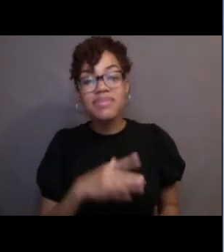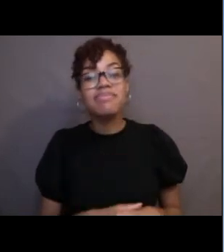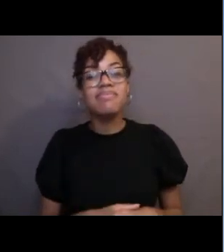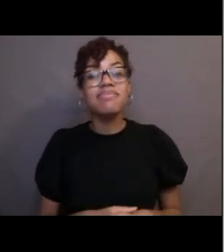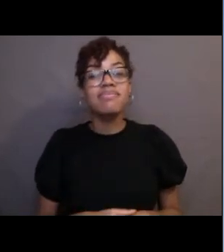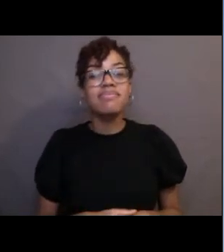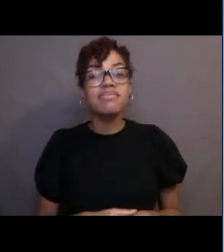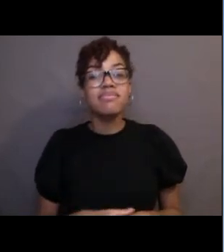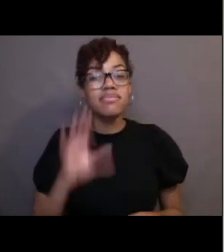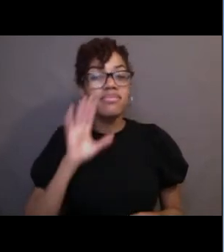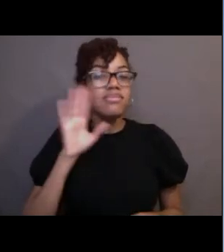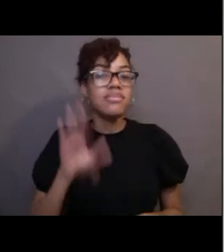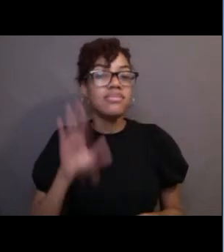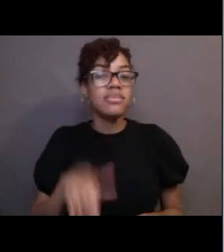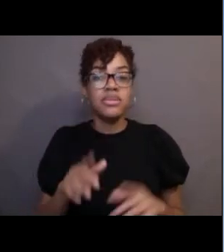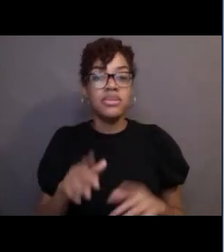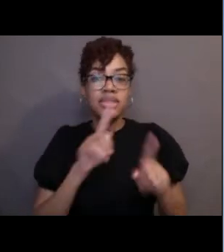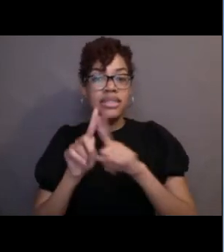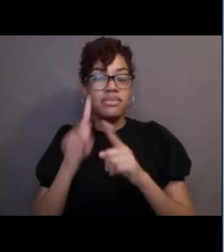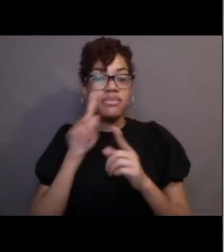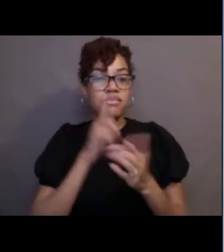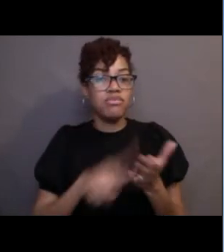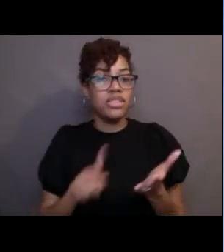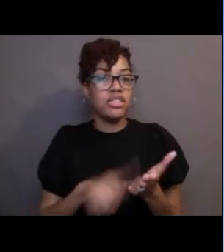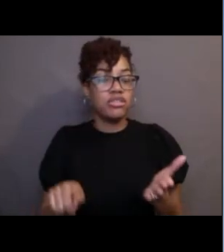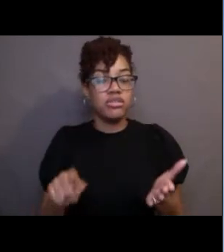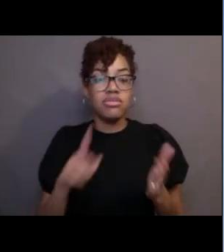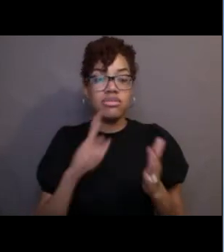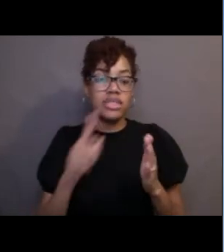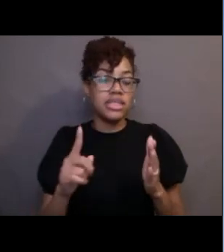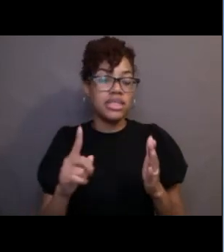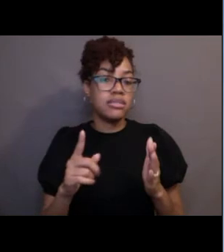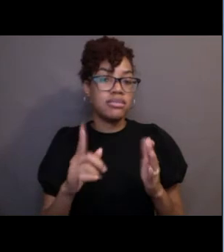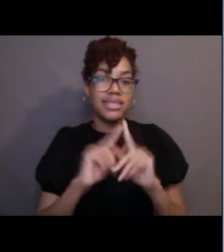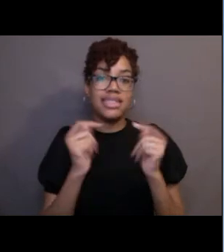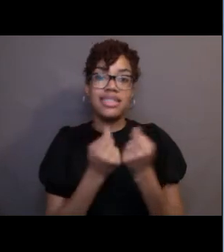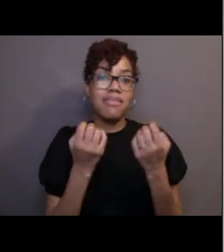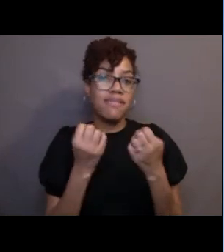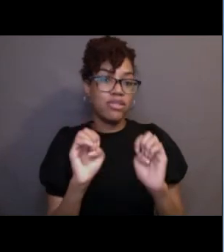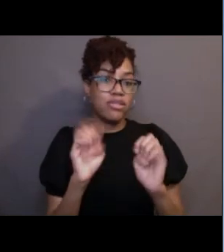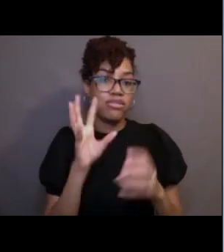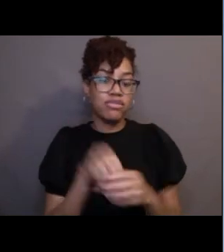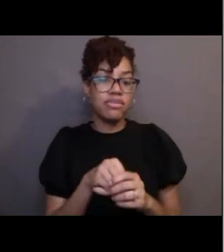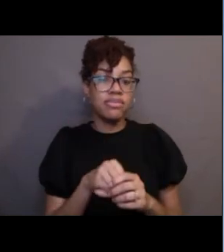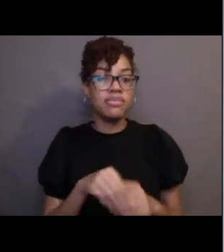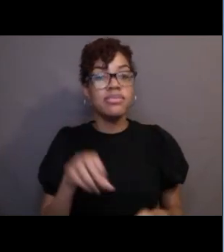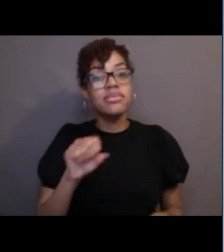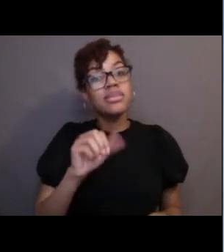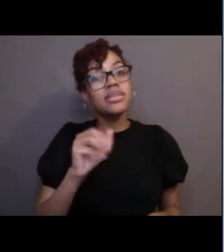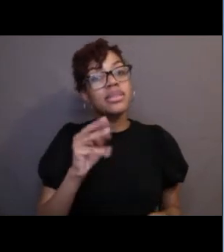as with all of the research that we're reporting on, it's really a team effort. So, Samir, I do have a variety of questions.